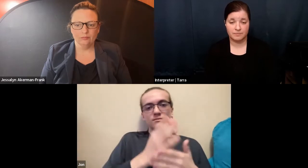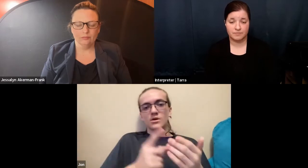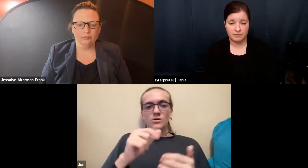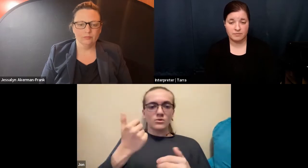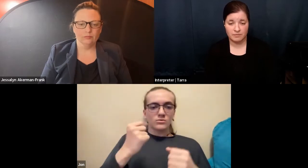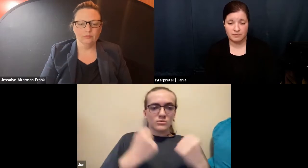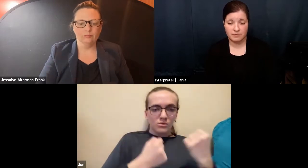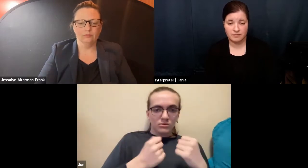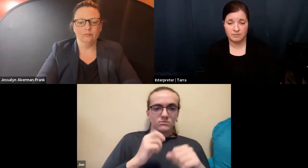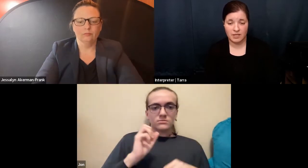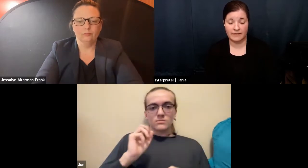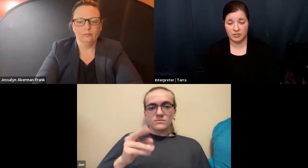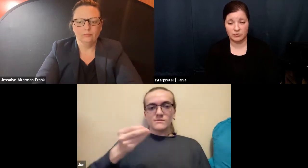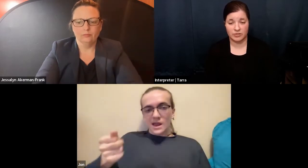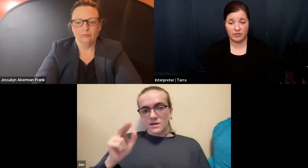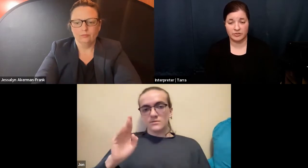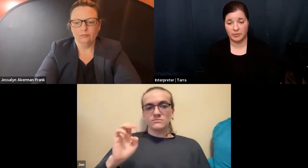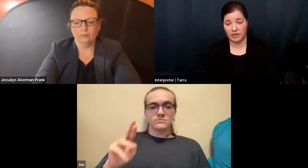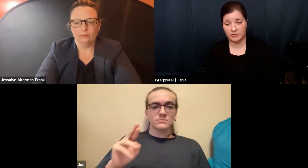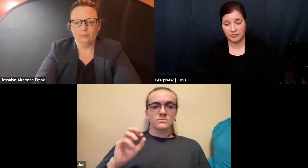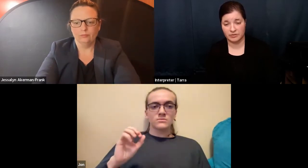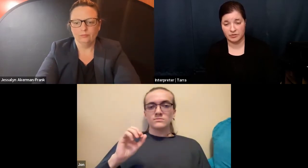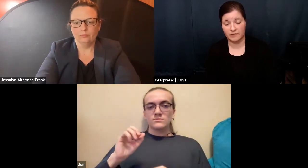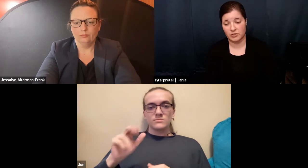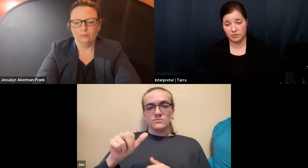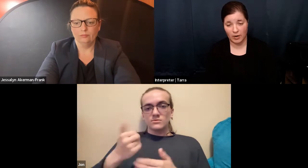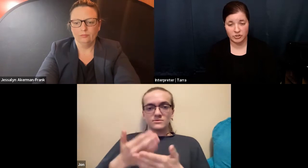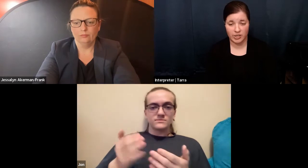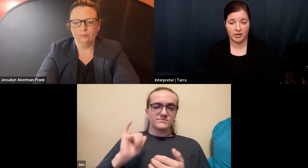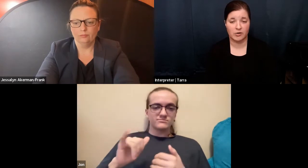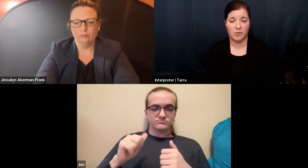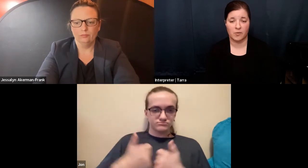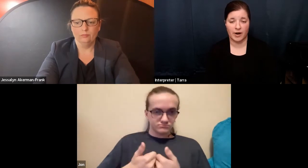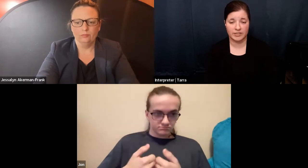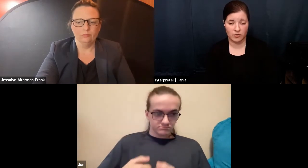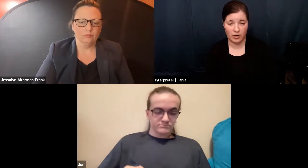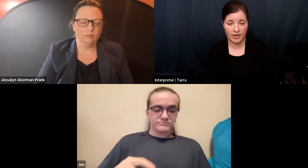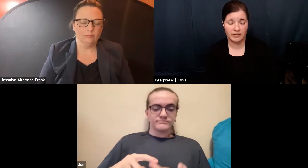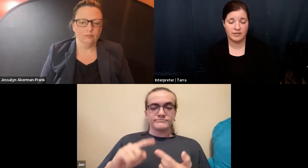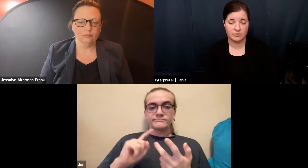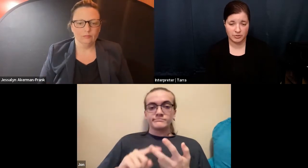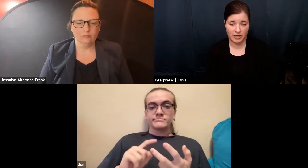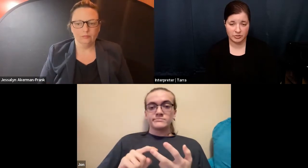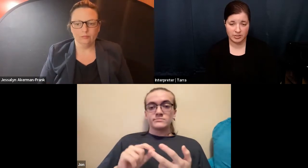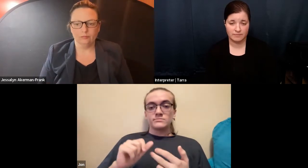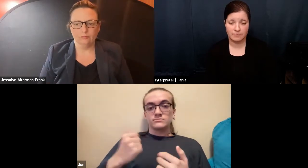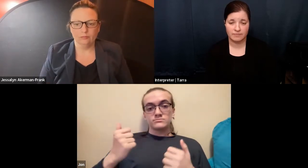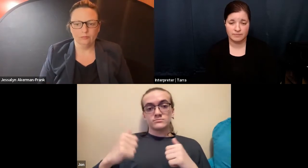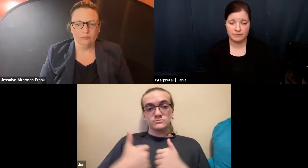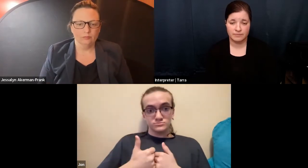So it's very challenging to commute.